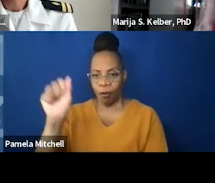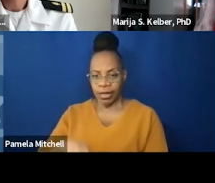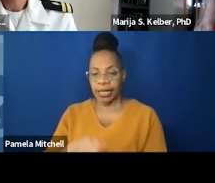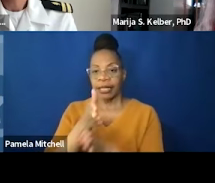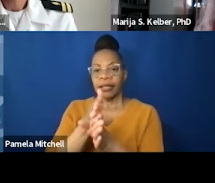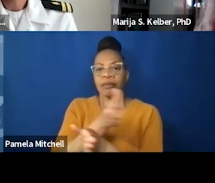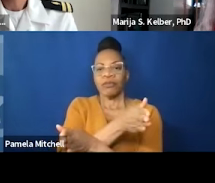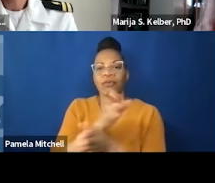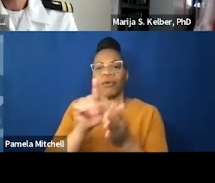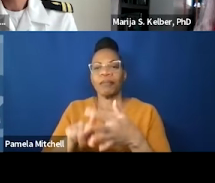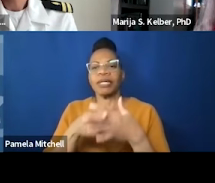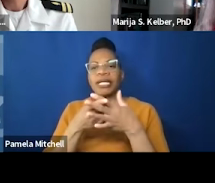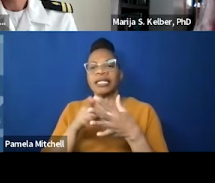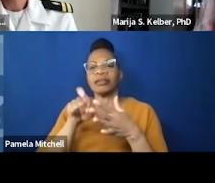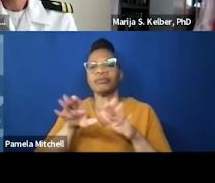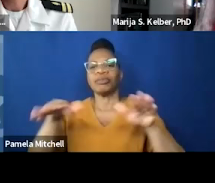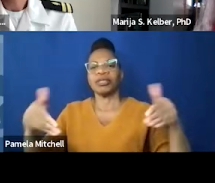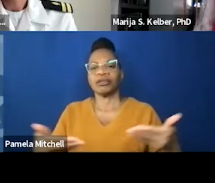I have some introductory items I'd like to review with you.